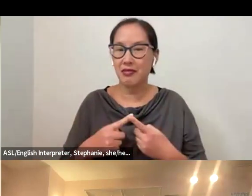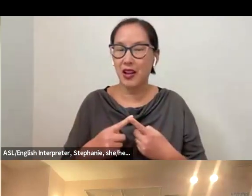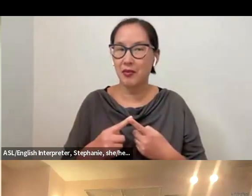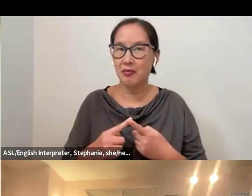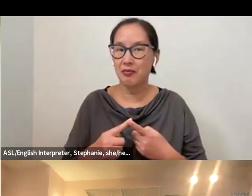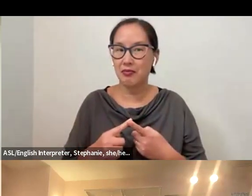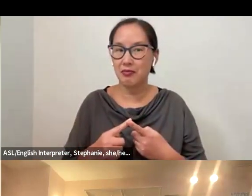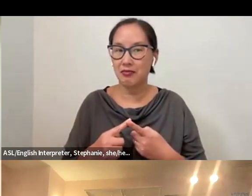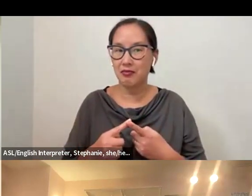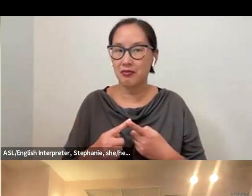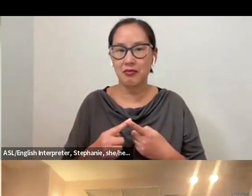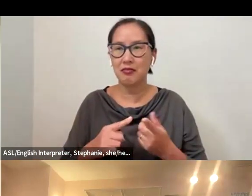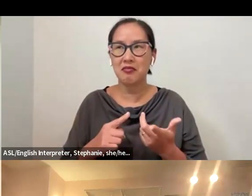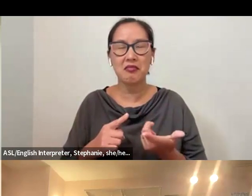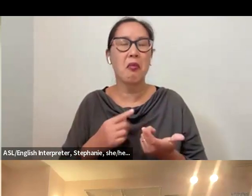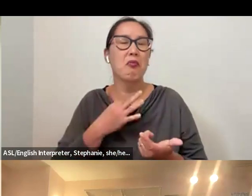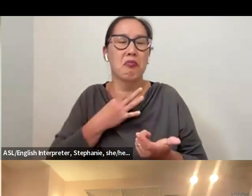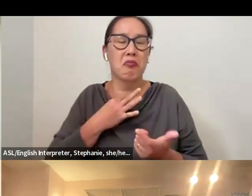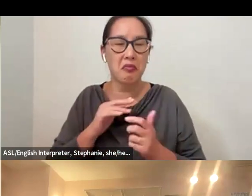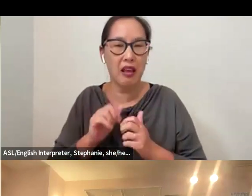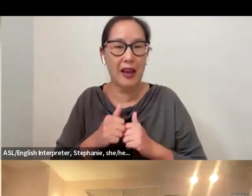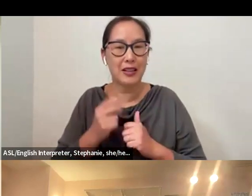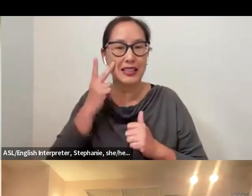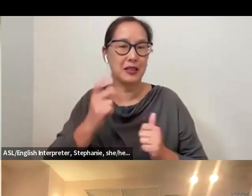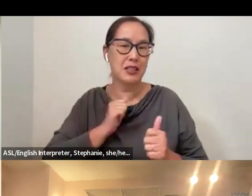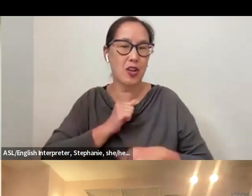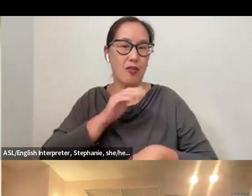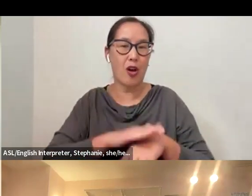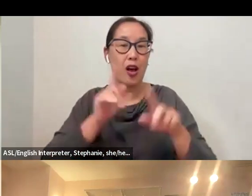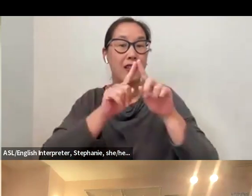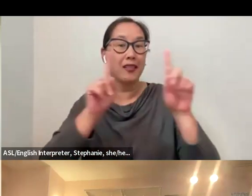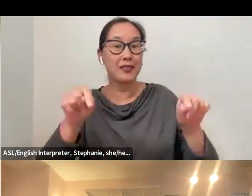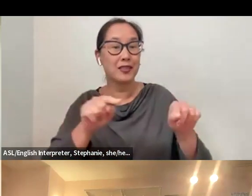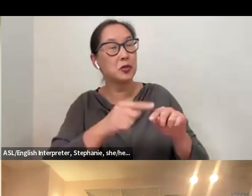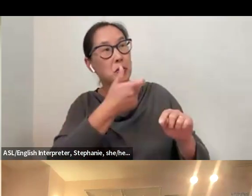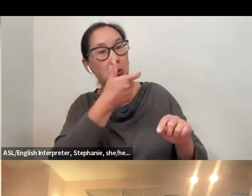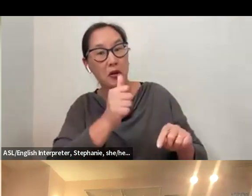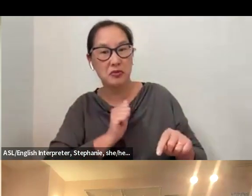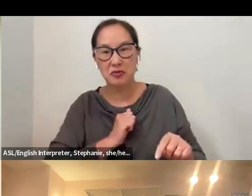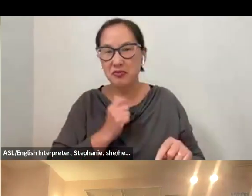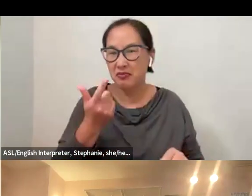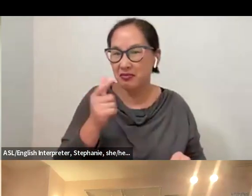see myself on screen and tell my own story. So what was happening was